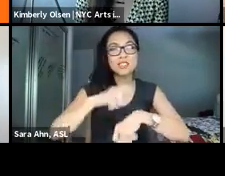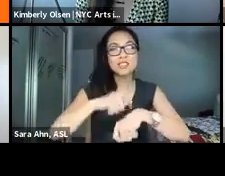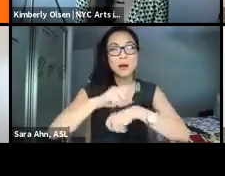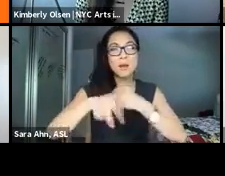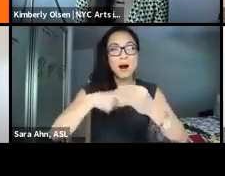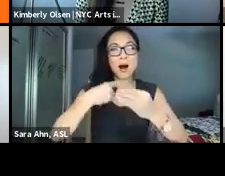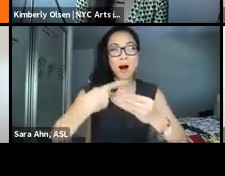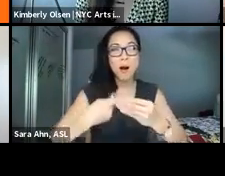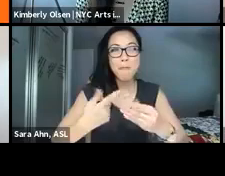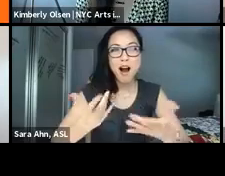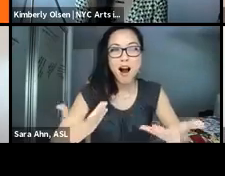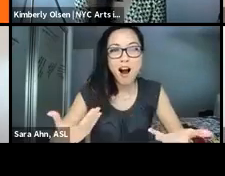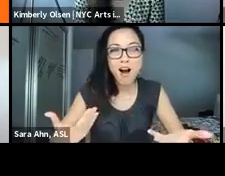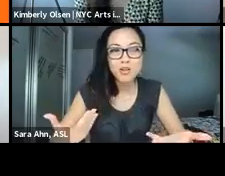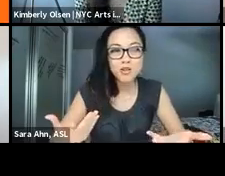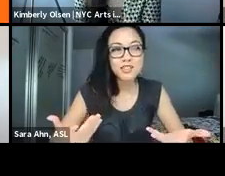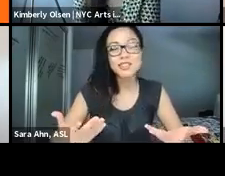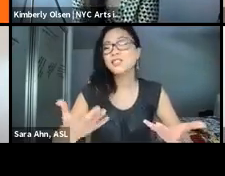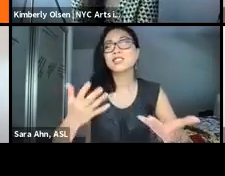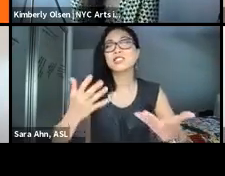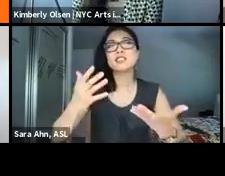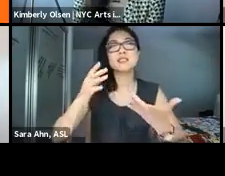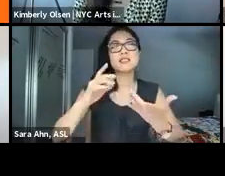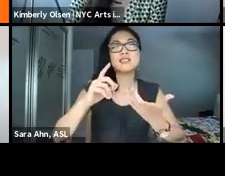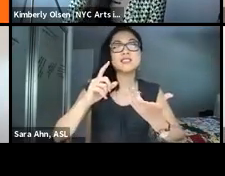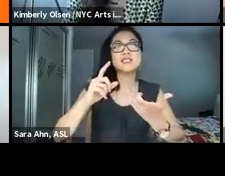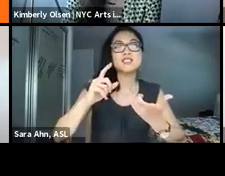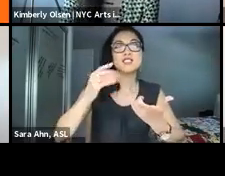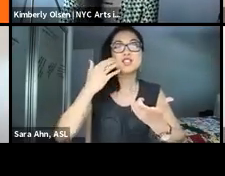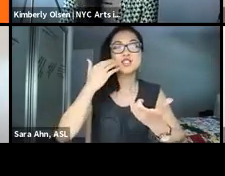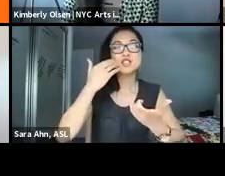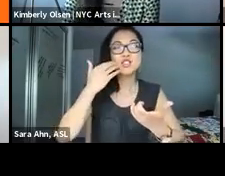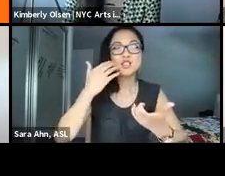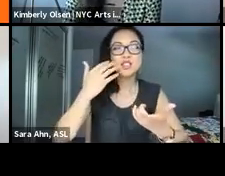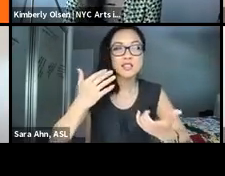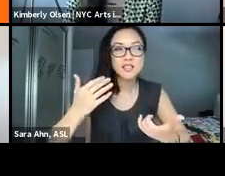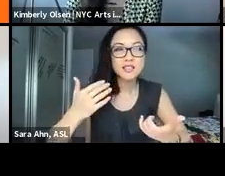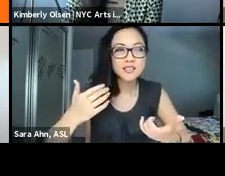the support from government, like we were talking about earlier, how will they step